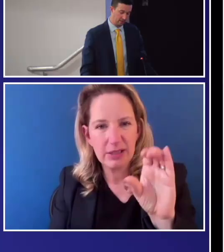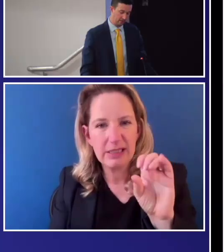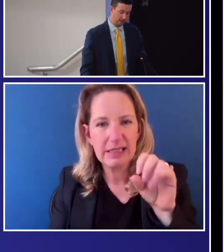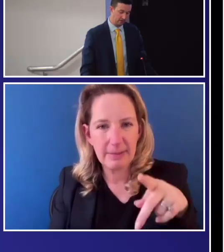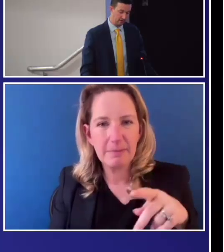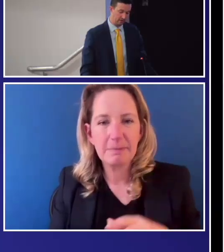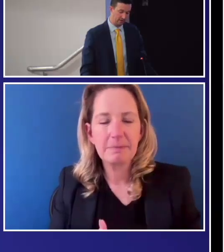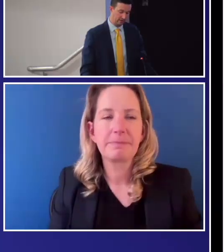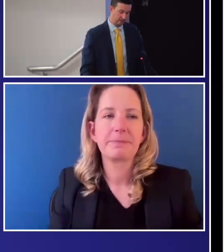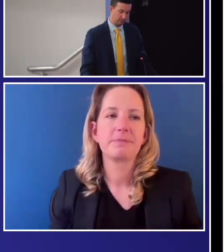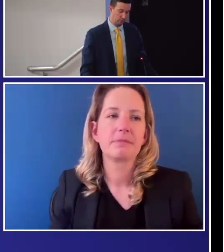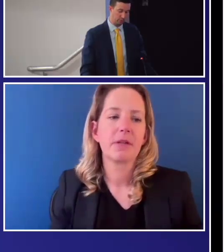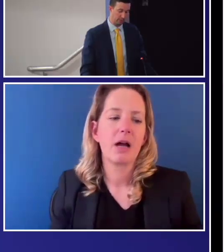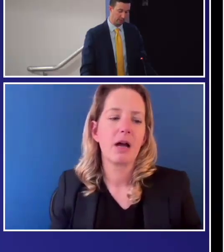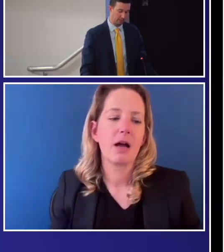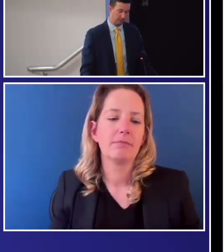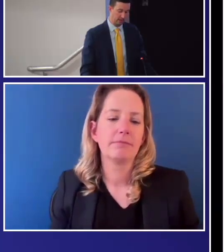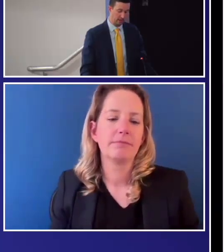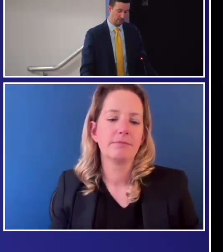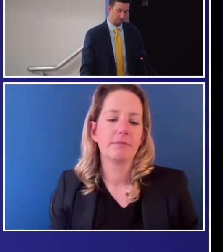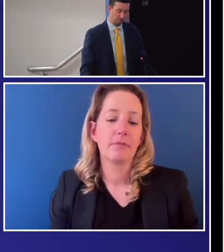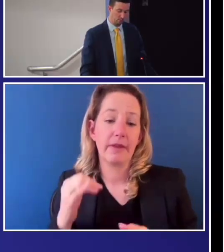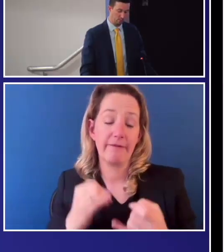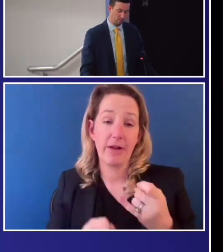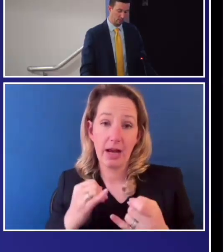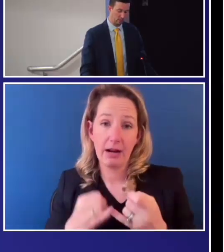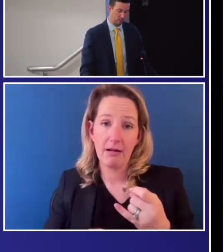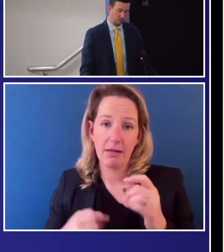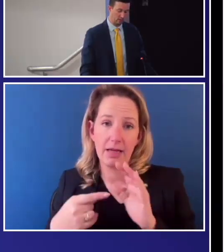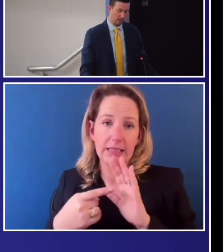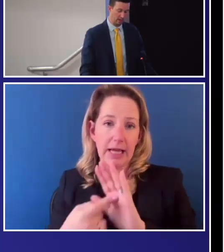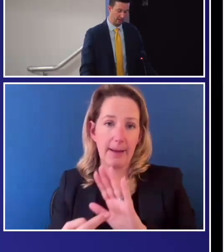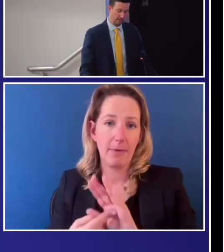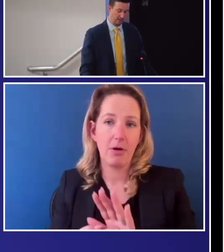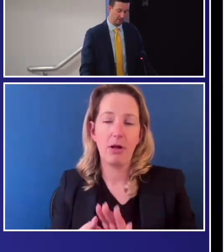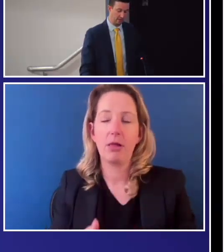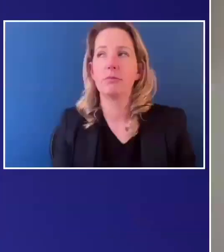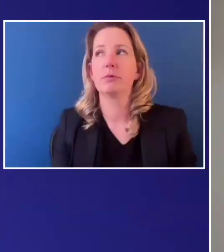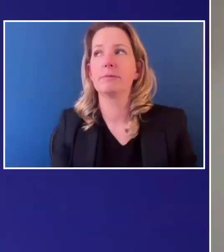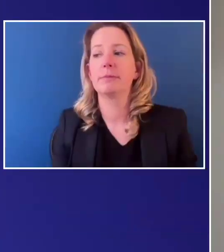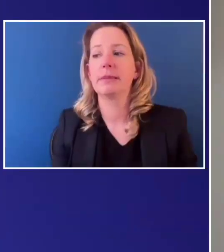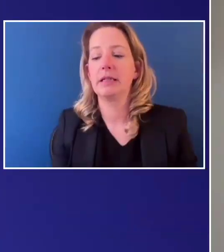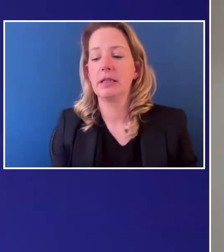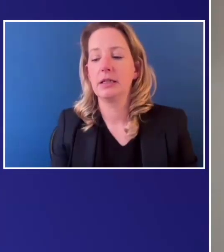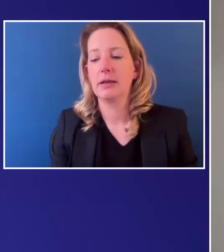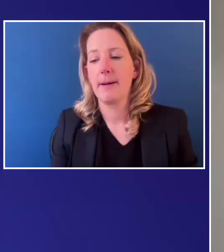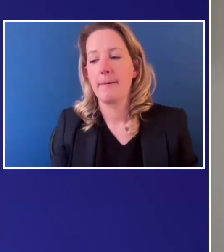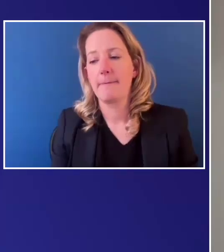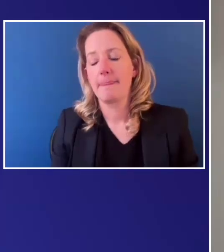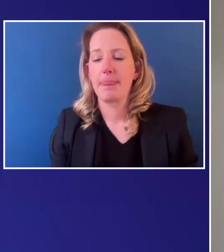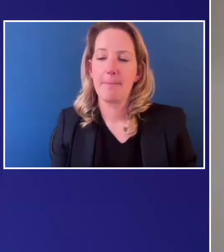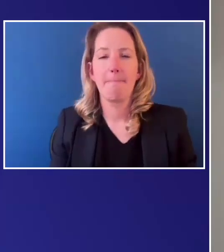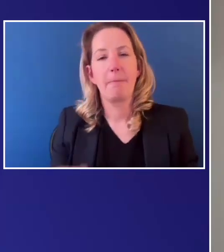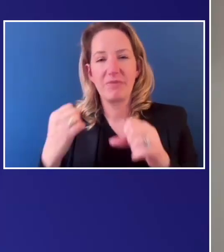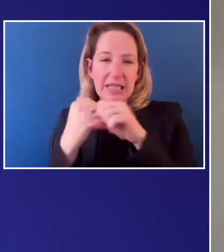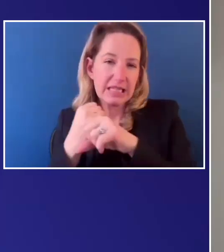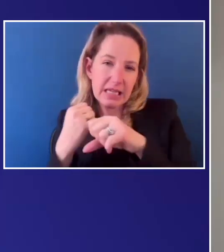the final example would be there are statistical ways you could look at --